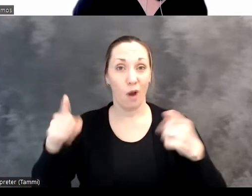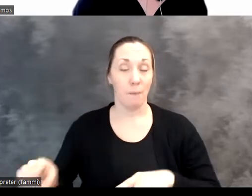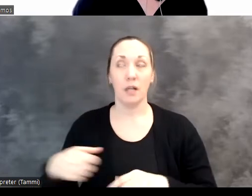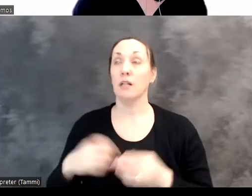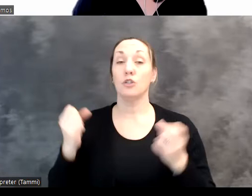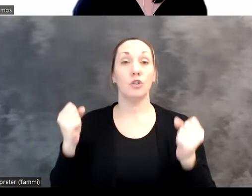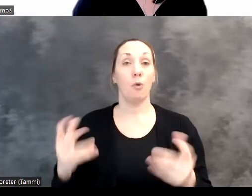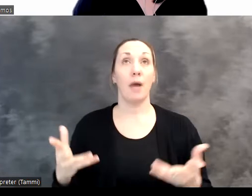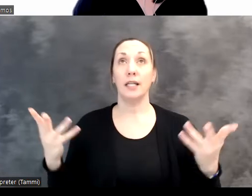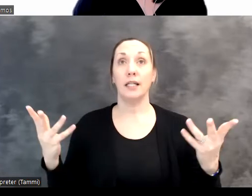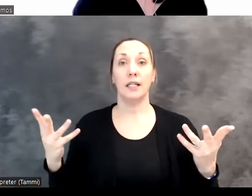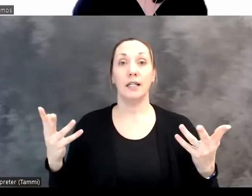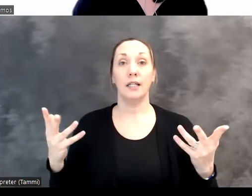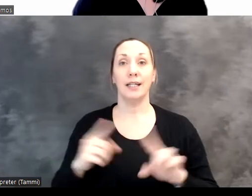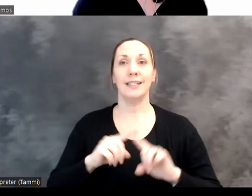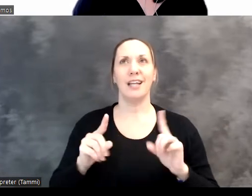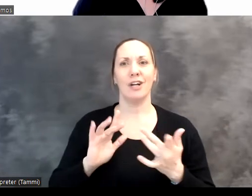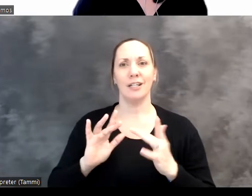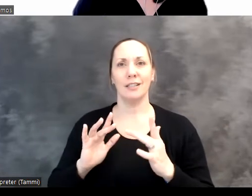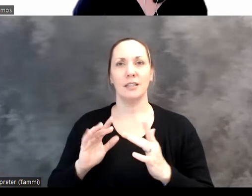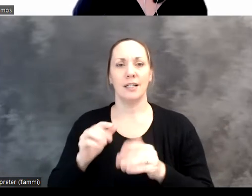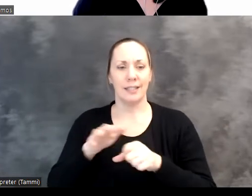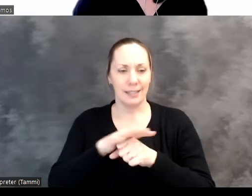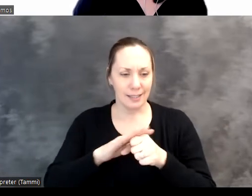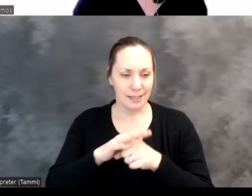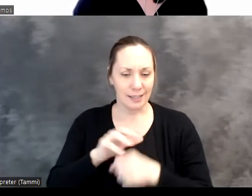there are so many resources that are going untapped and